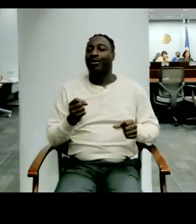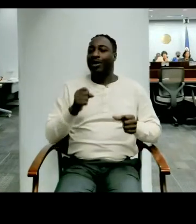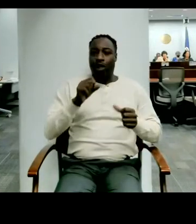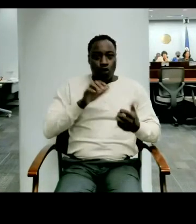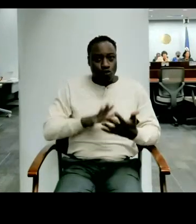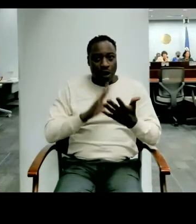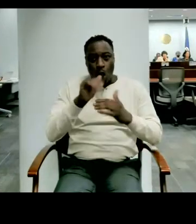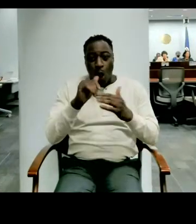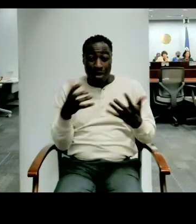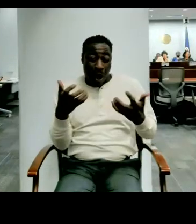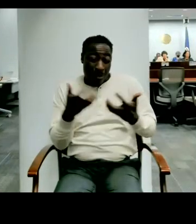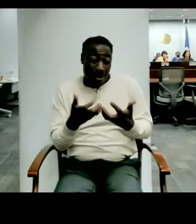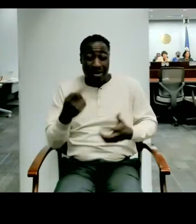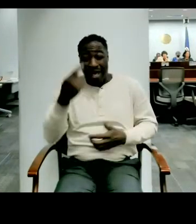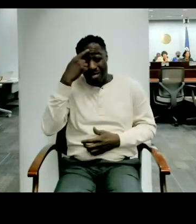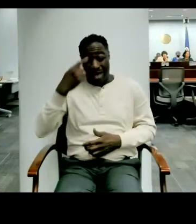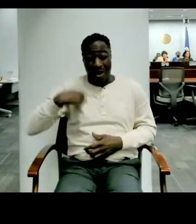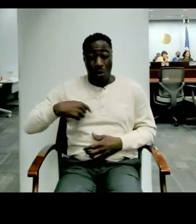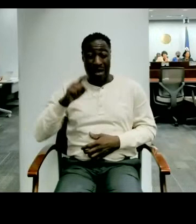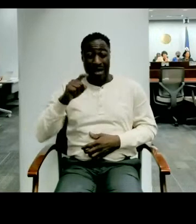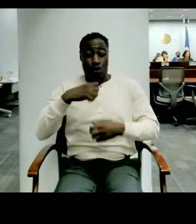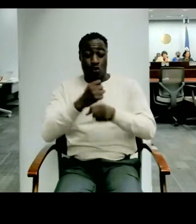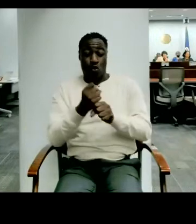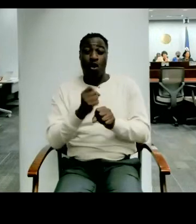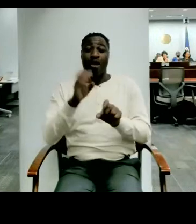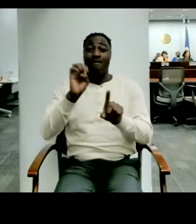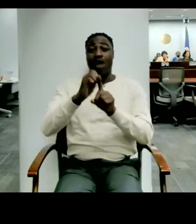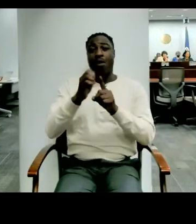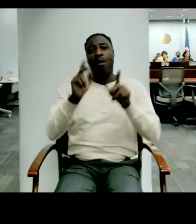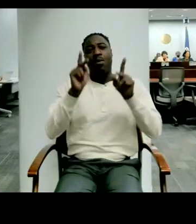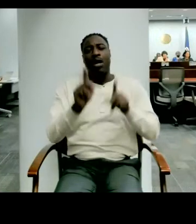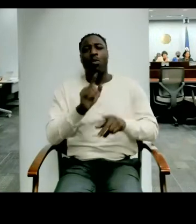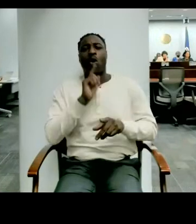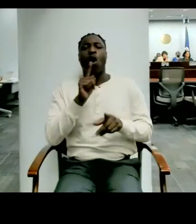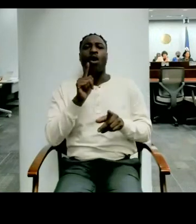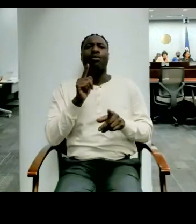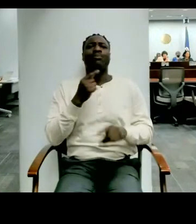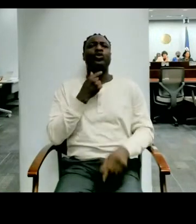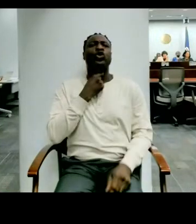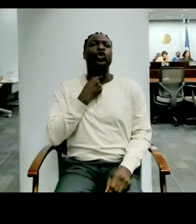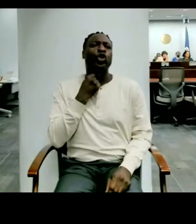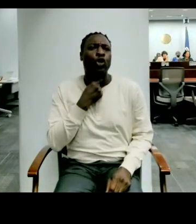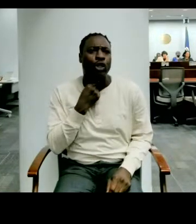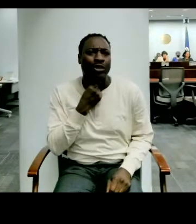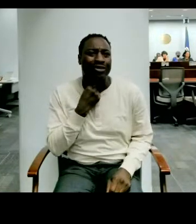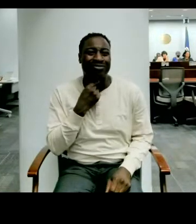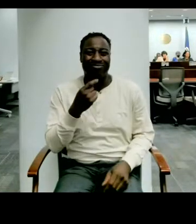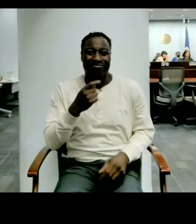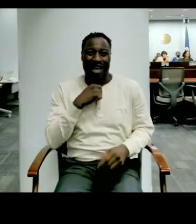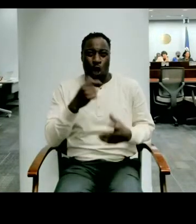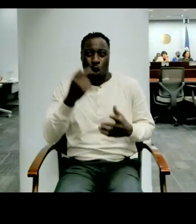So I think we need to create an environment where people are sufficiently curious. I don't think there is an AI tool help desk,